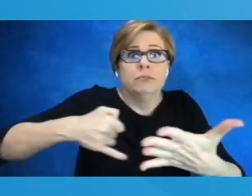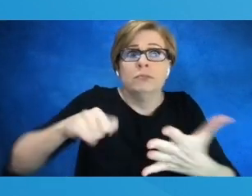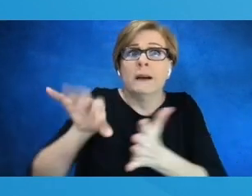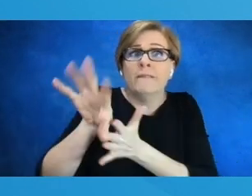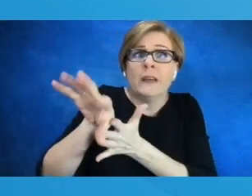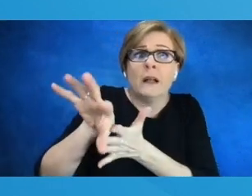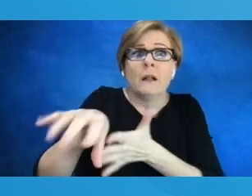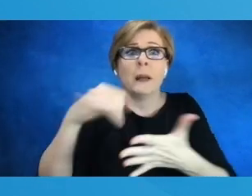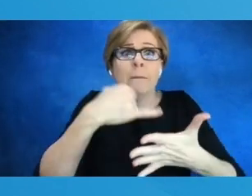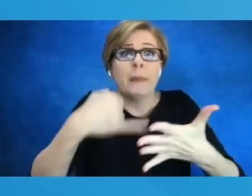even sculpture.